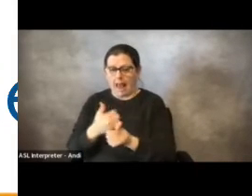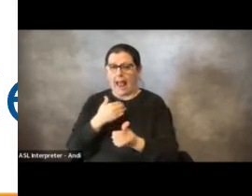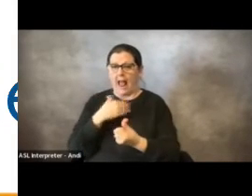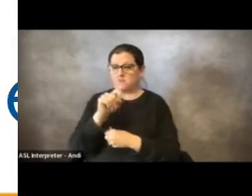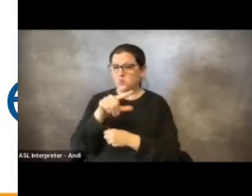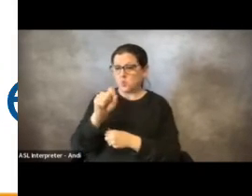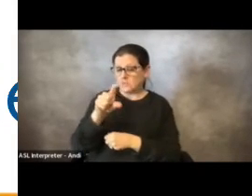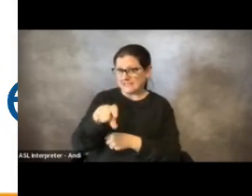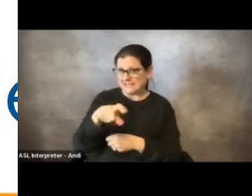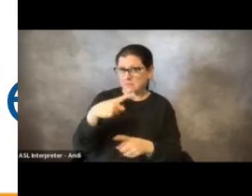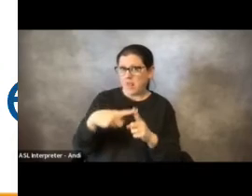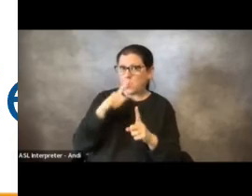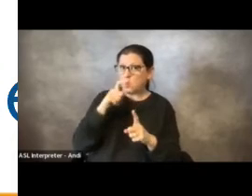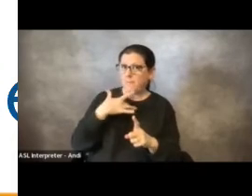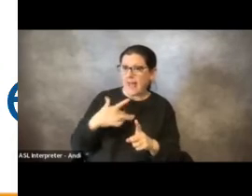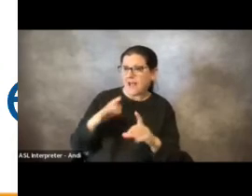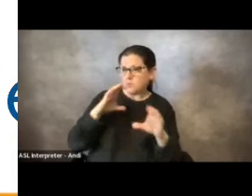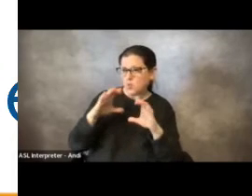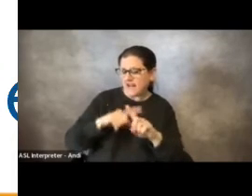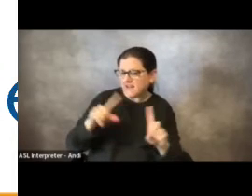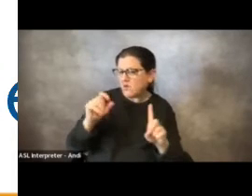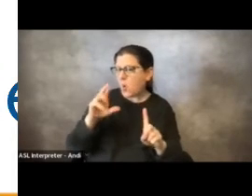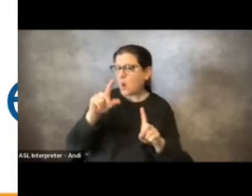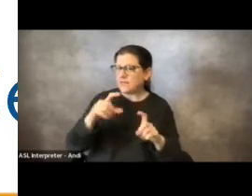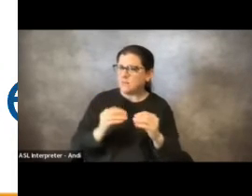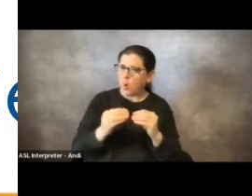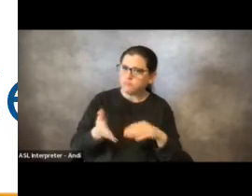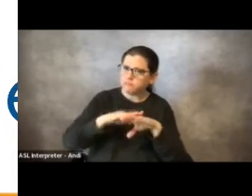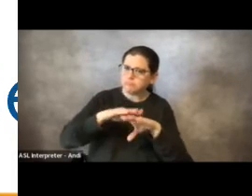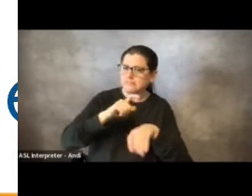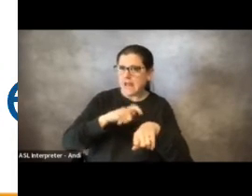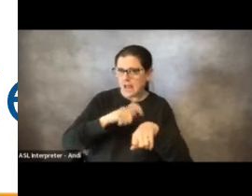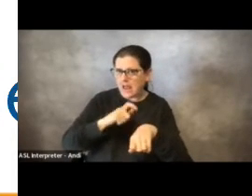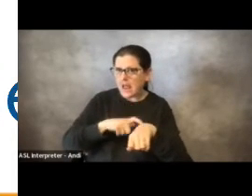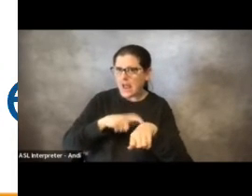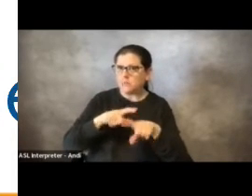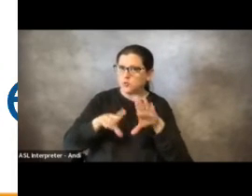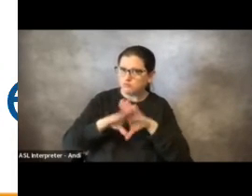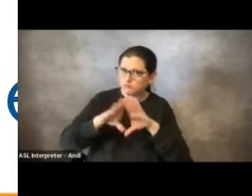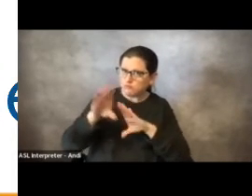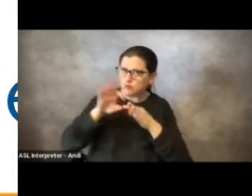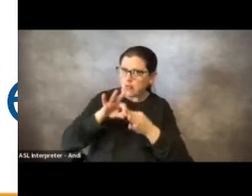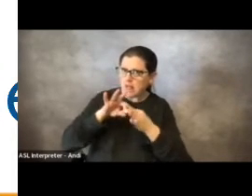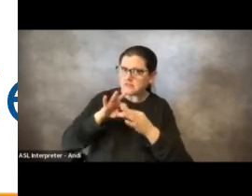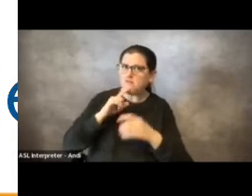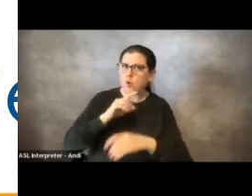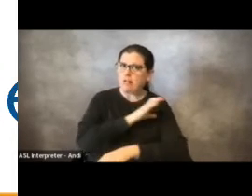might communicate differently or who might need more additional time to be able to build relationships for clinical mental health treatment. We want